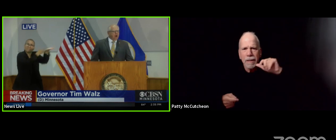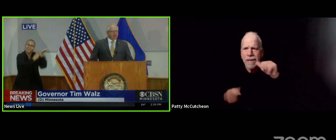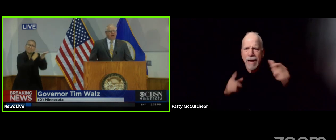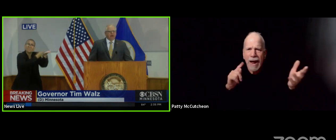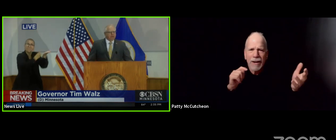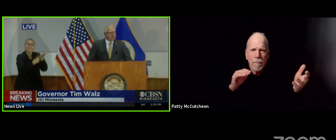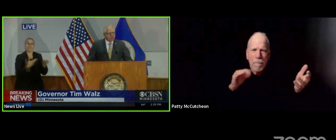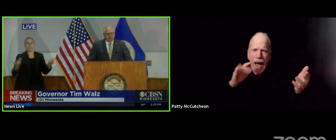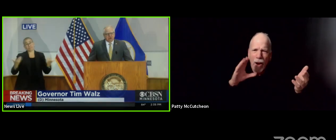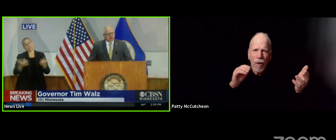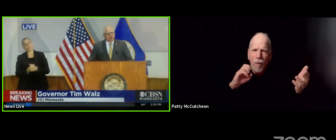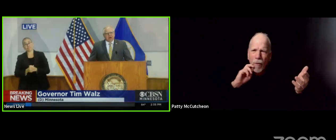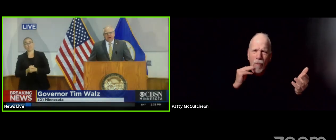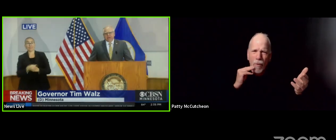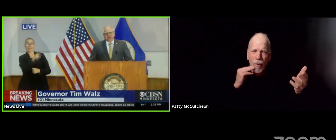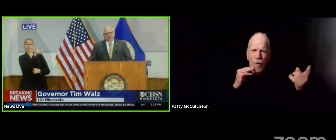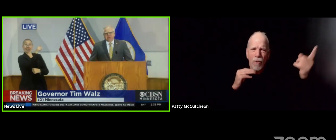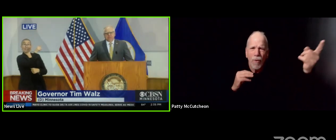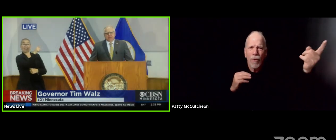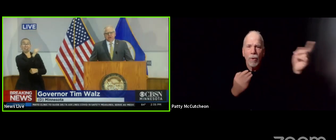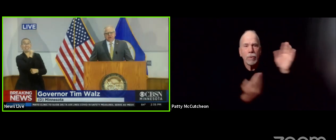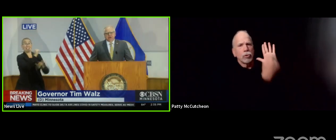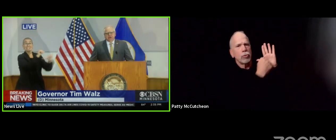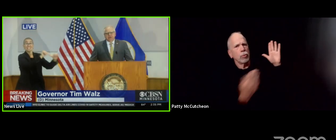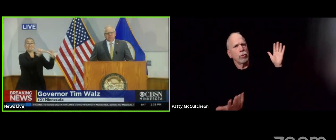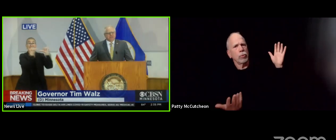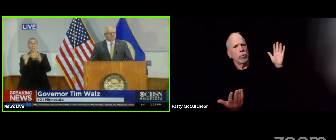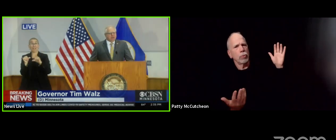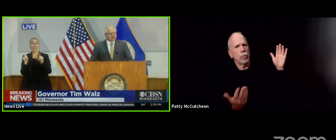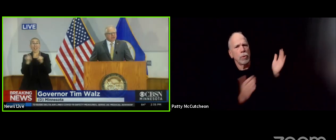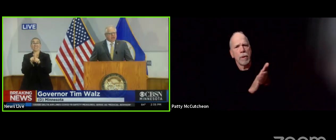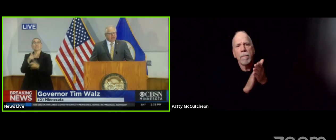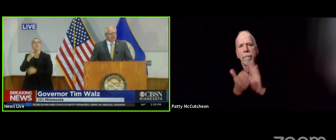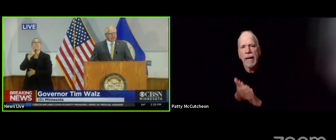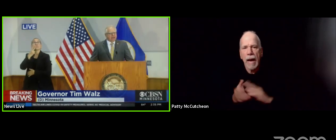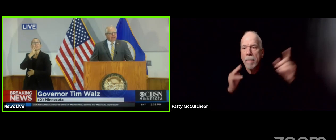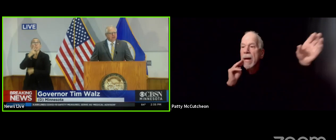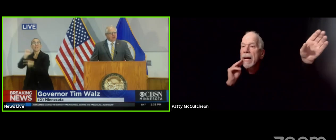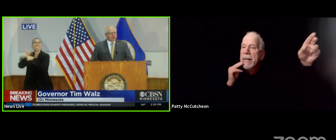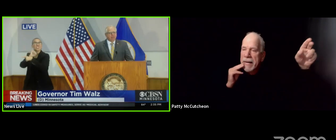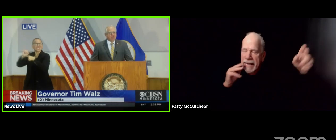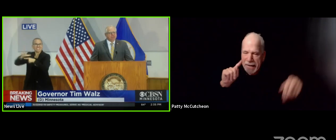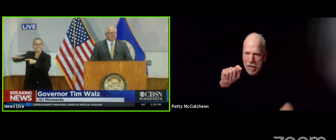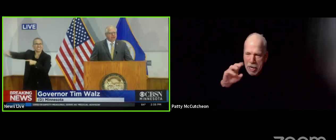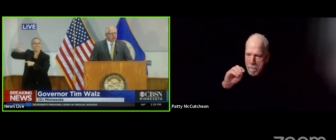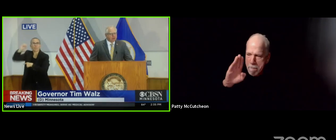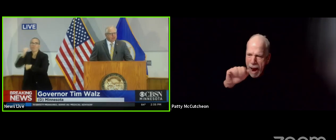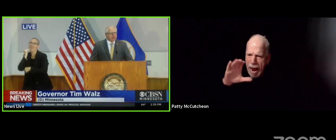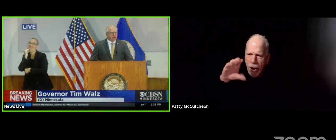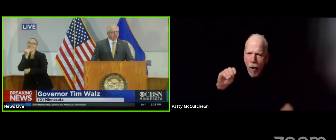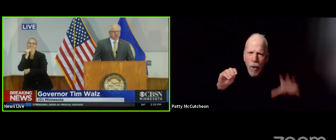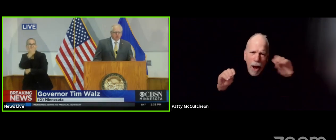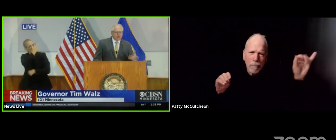ABOUT, YOU KNOW, THE MISINFORMATION CAMPAIGN, IT'S ALL ABOUT MERCHANTS OF DOUBT, YOU KNOW, I'LL JUST THROW THAT